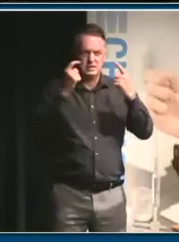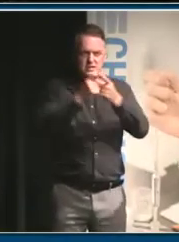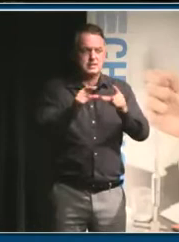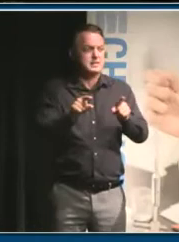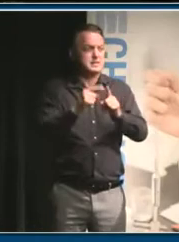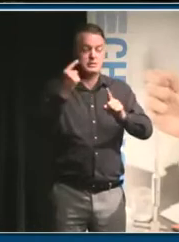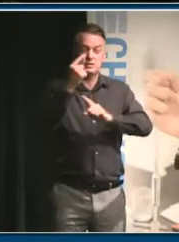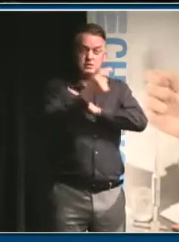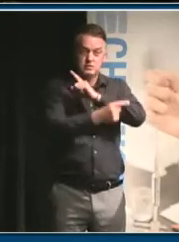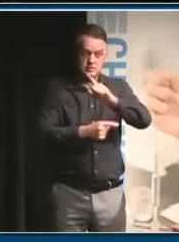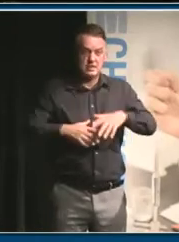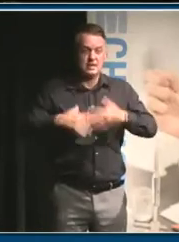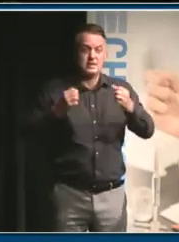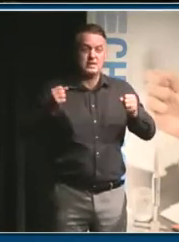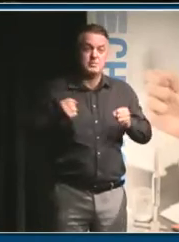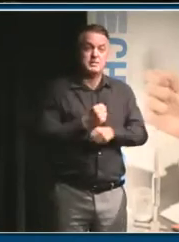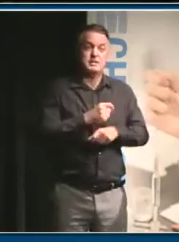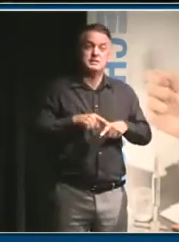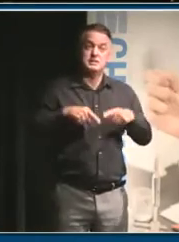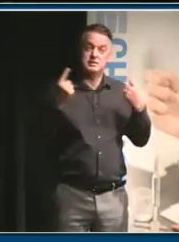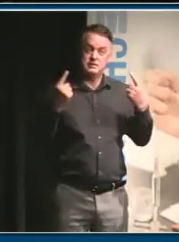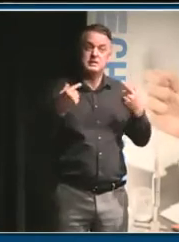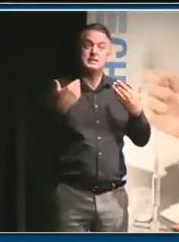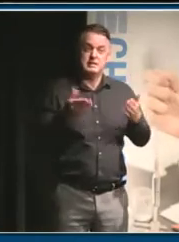anything that makes you different gives you a competitive advantage.